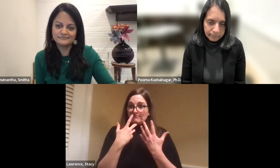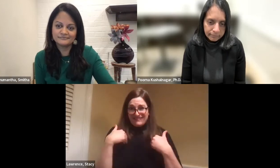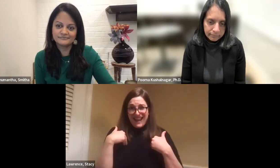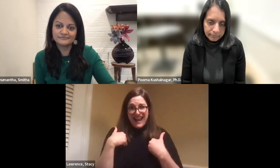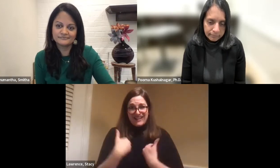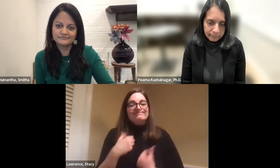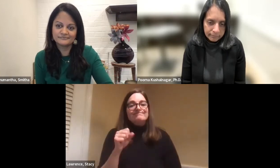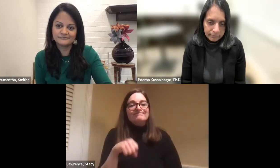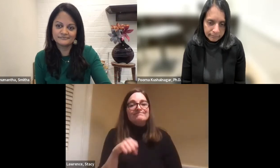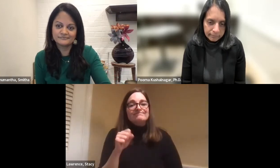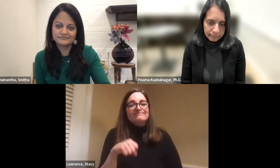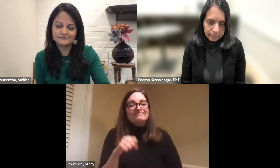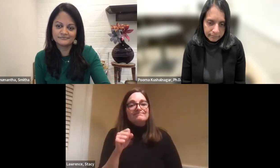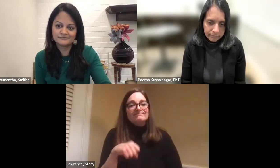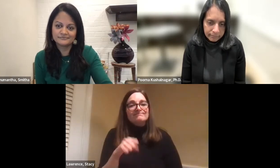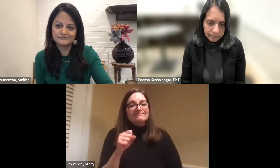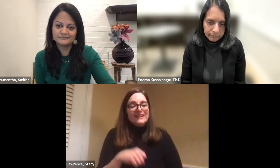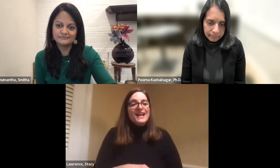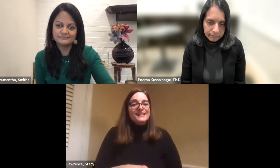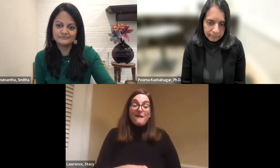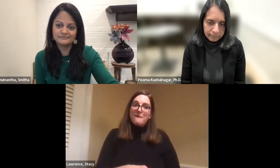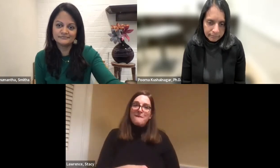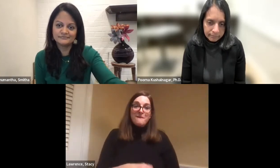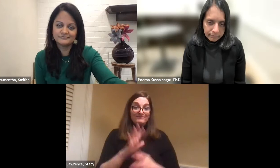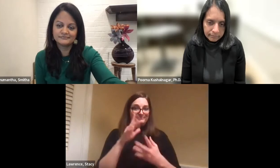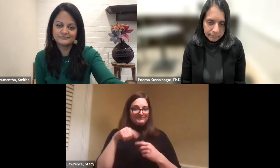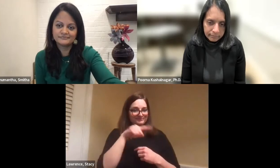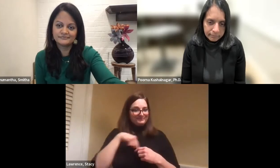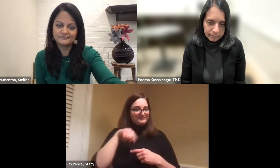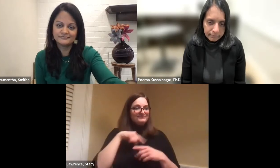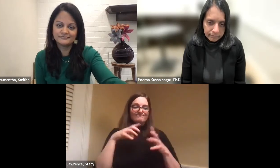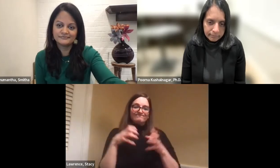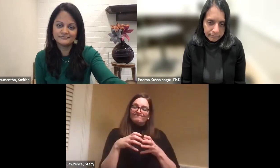Like what Dr. Poorna was saying, we are tired, and that's a truth...